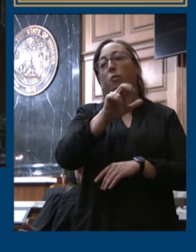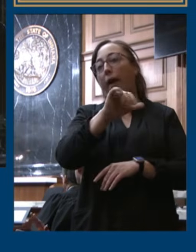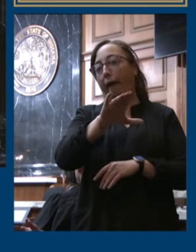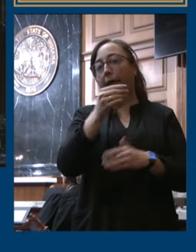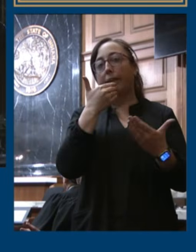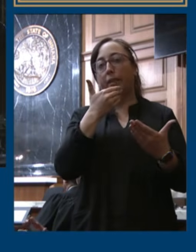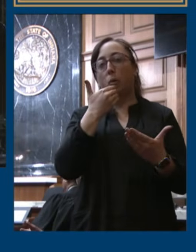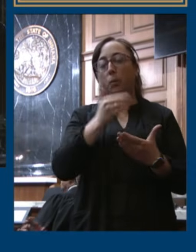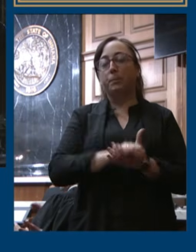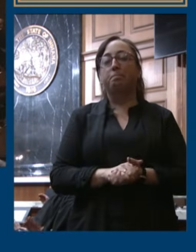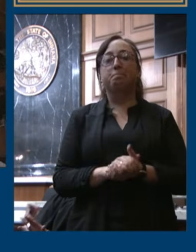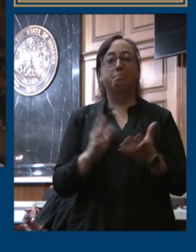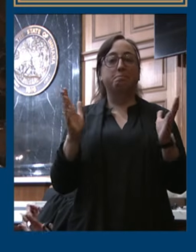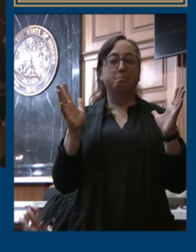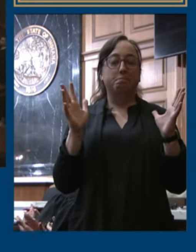ONE FINAL THANK YOU FOR THOSE.